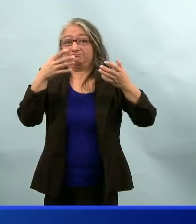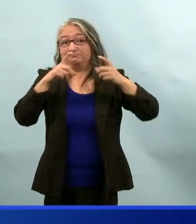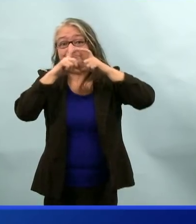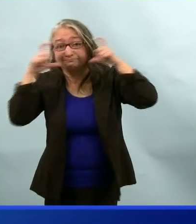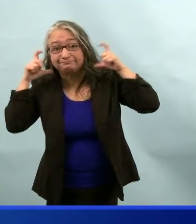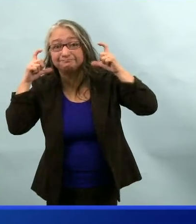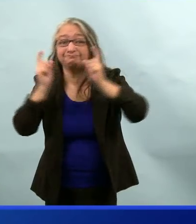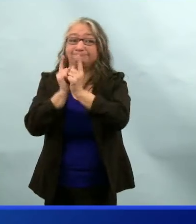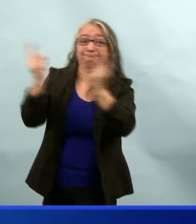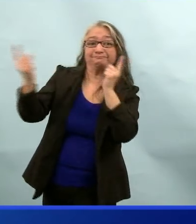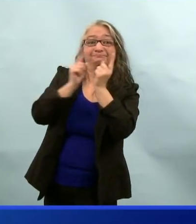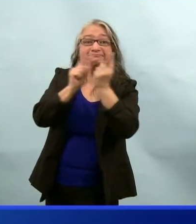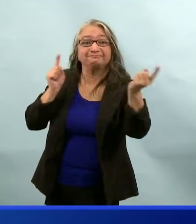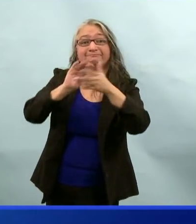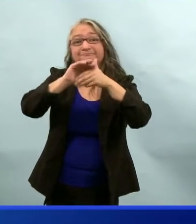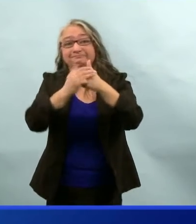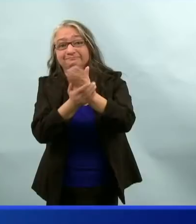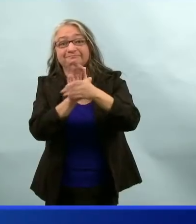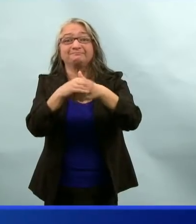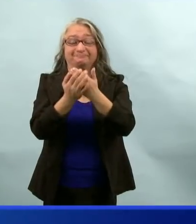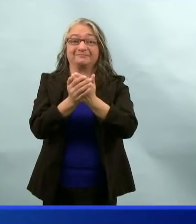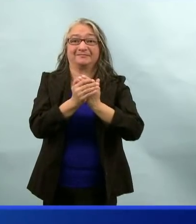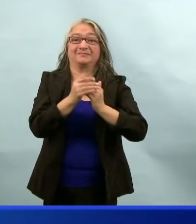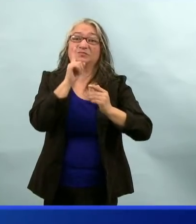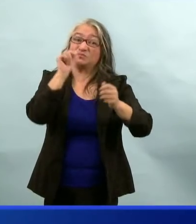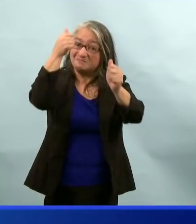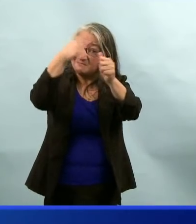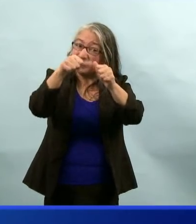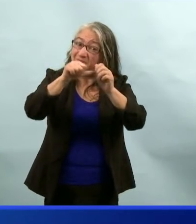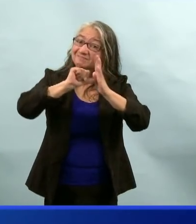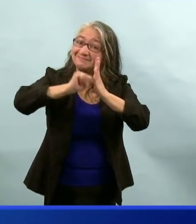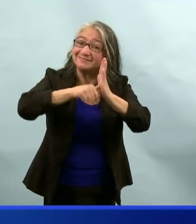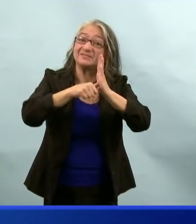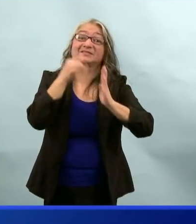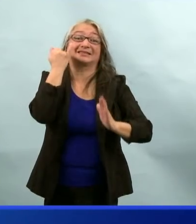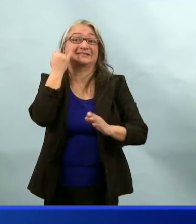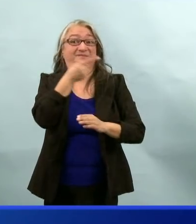if you are getting together know the vaccination status of the people you're getting together with